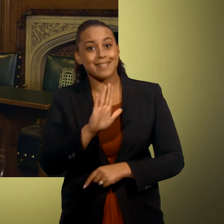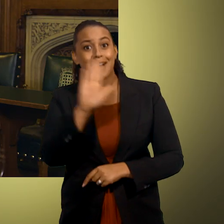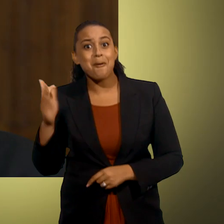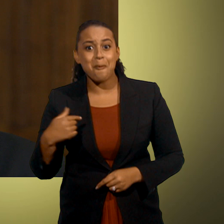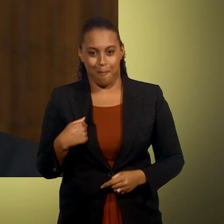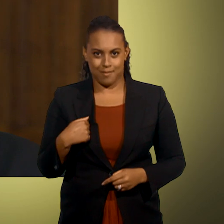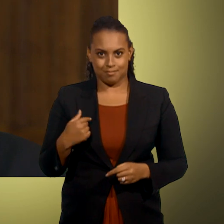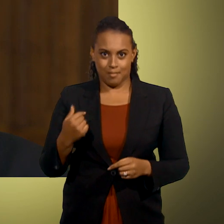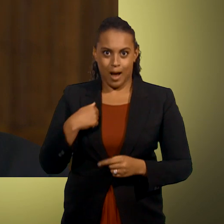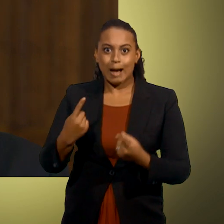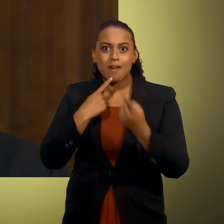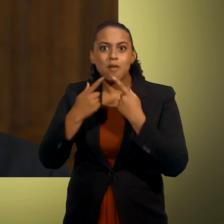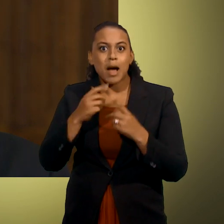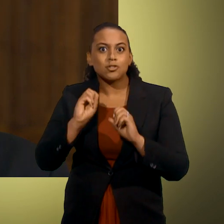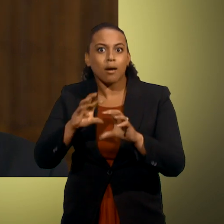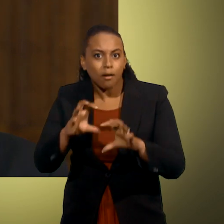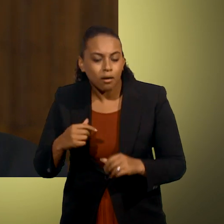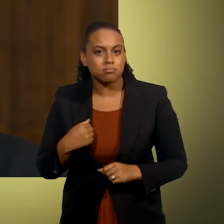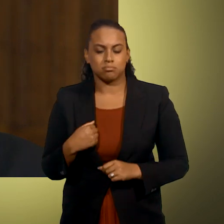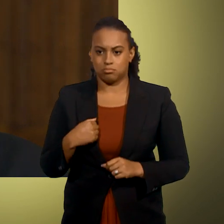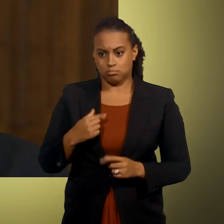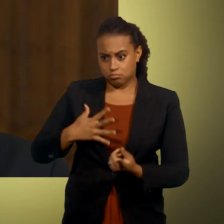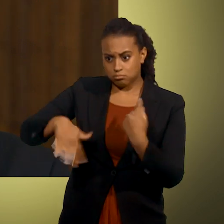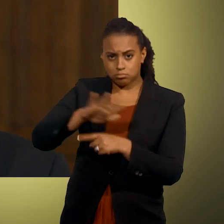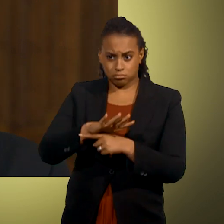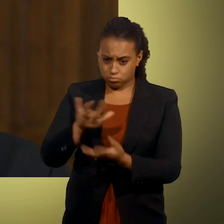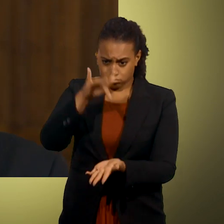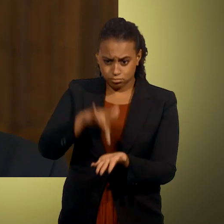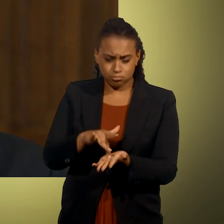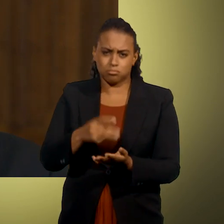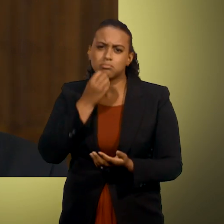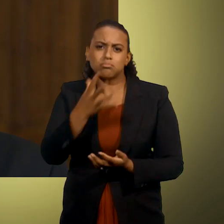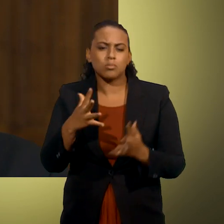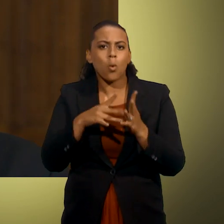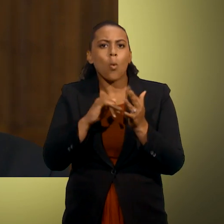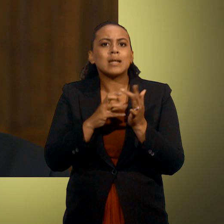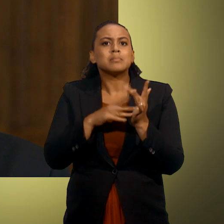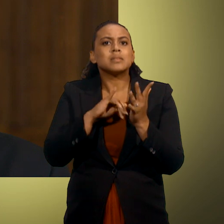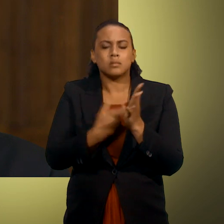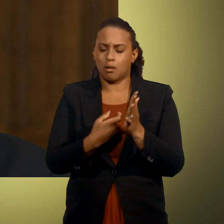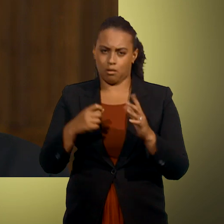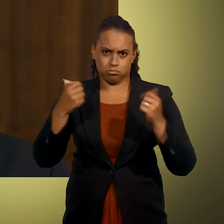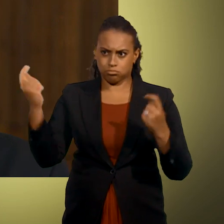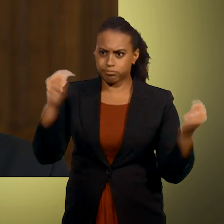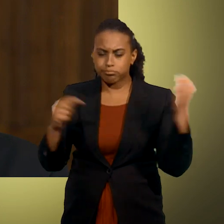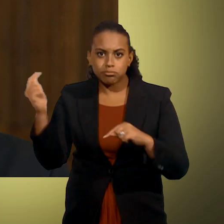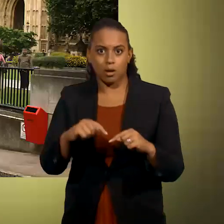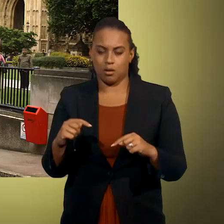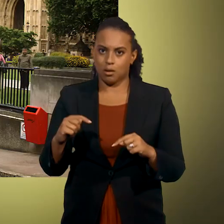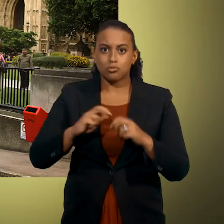Here at Westminster we are very well served by public transport, which is great because we have no public parking available on site.